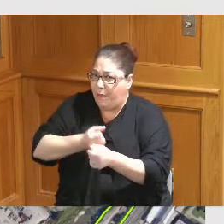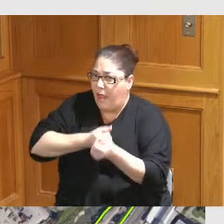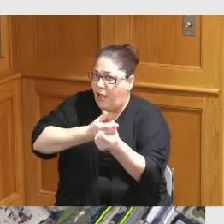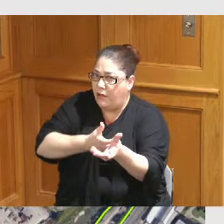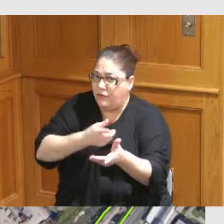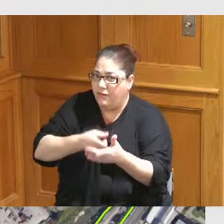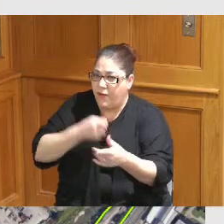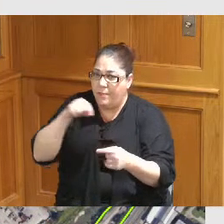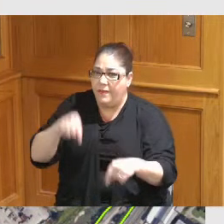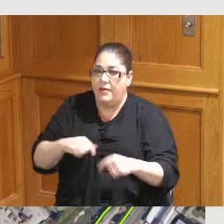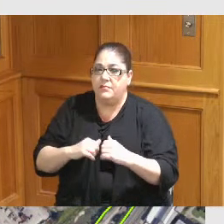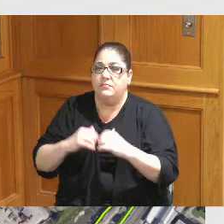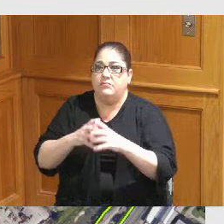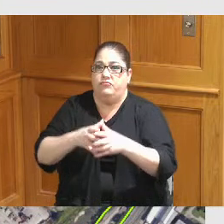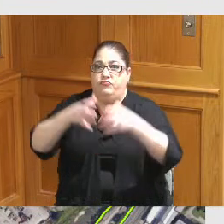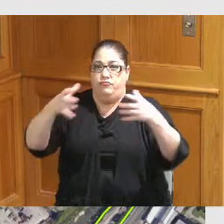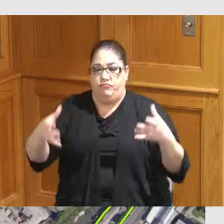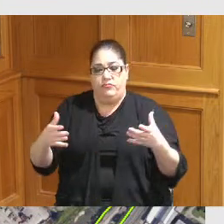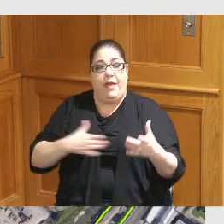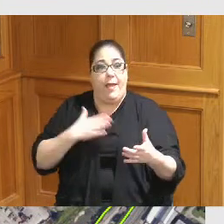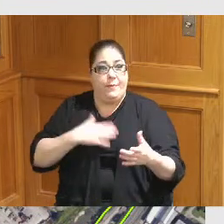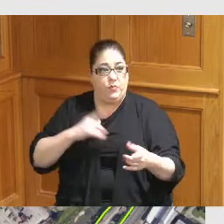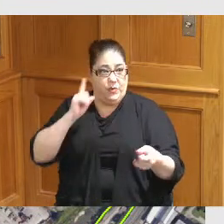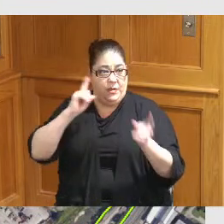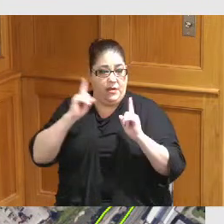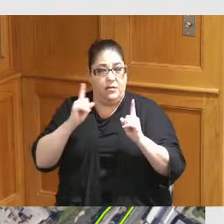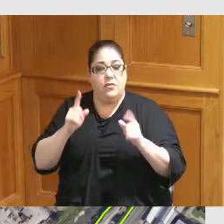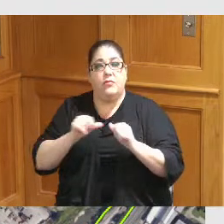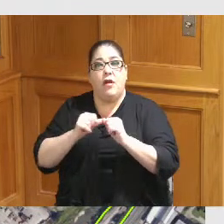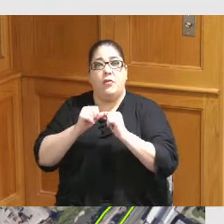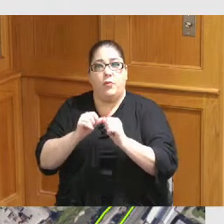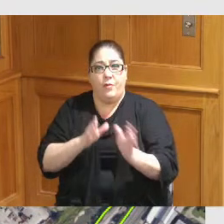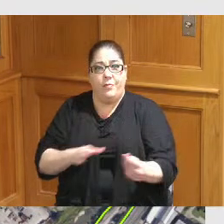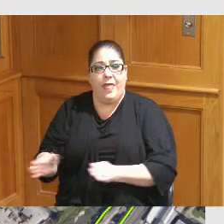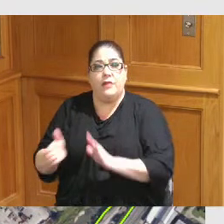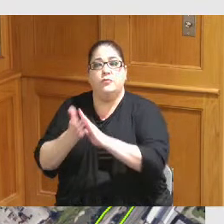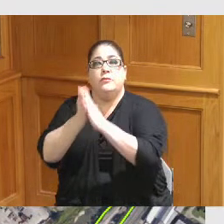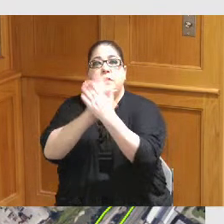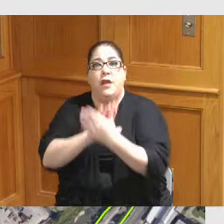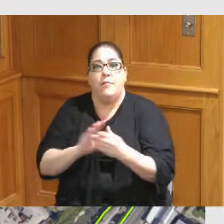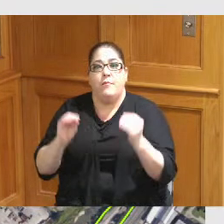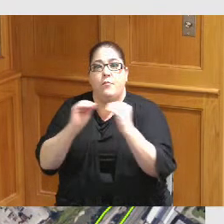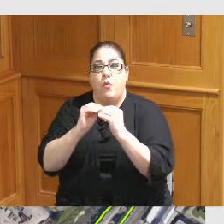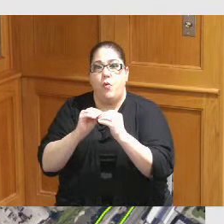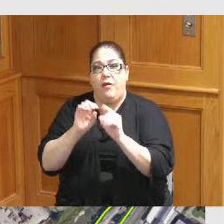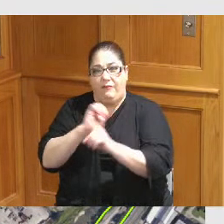glad to hear about the plan the ongoing plan to become environment more environmentally friendly